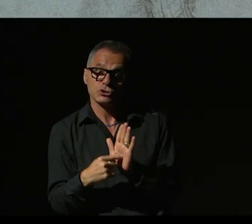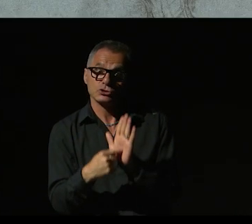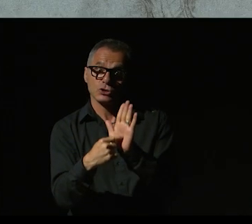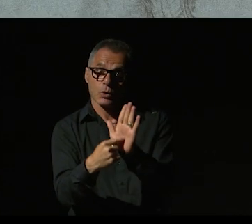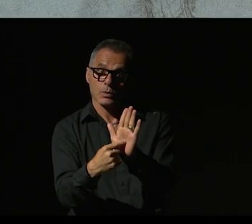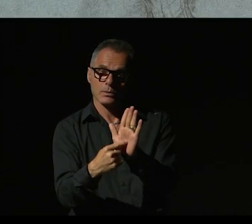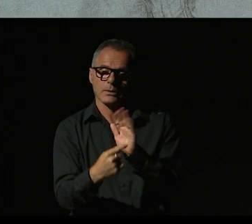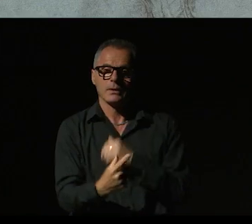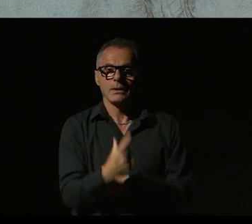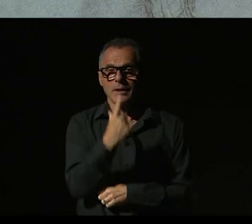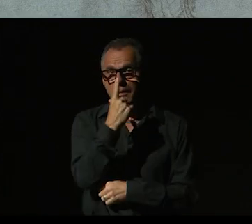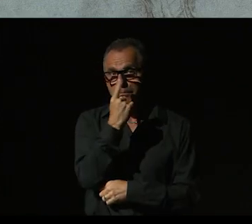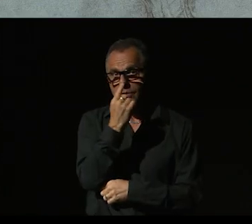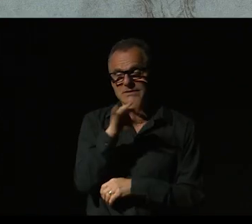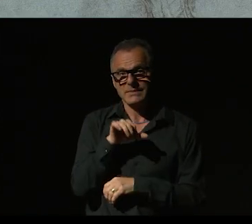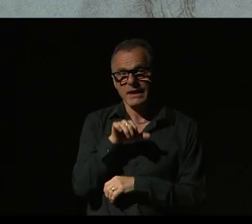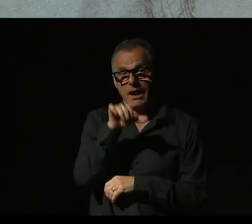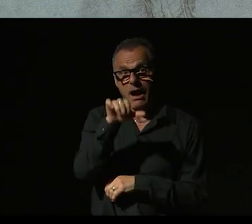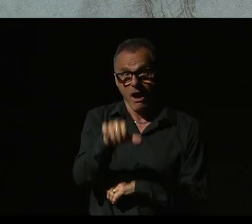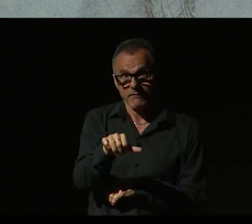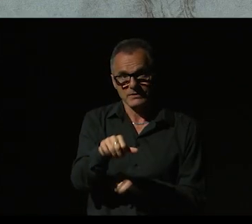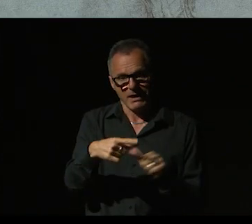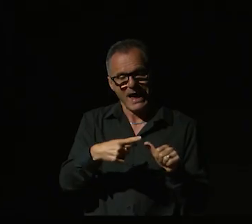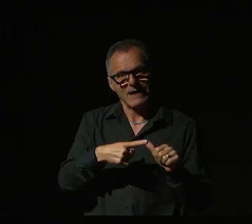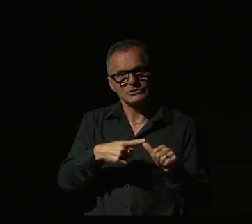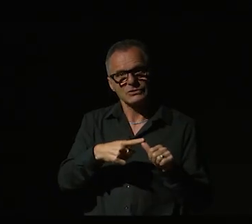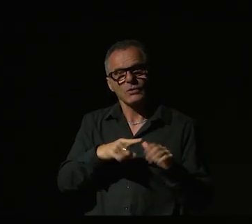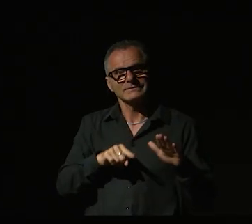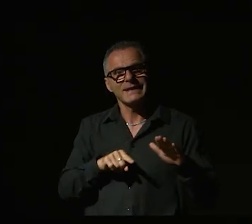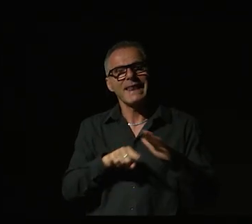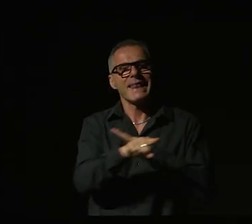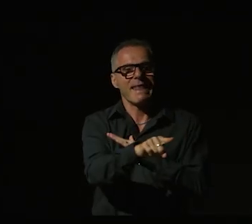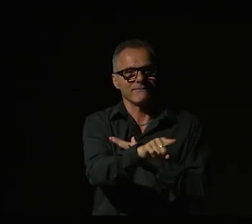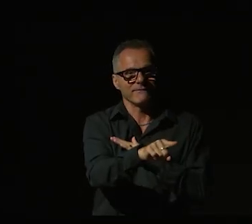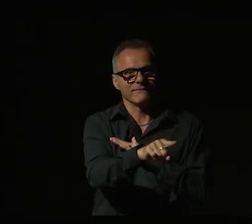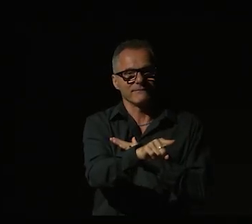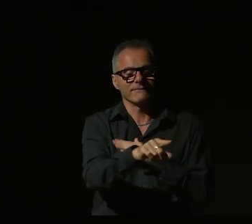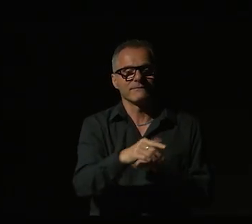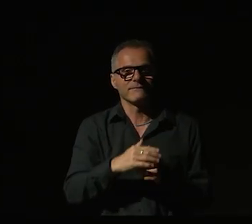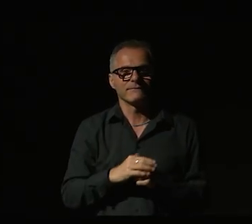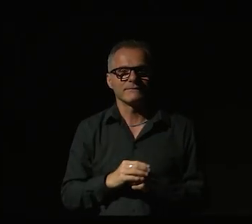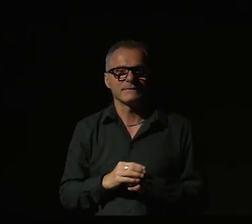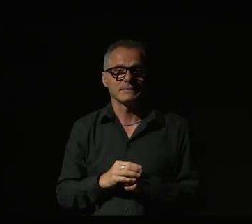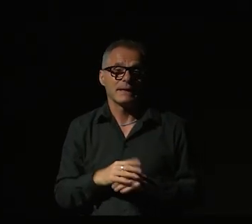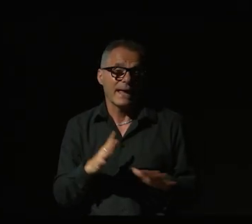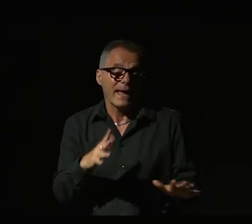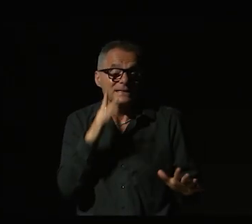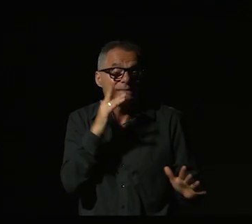possibly after again Agostino had left Rome, but we just as speculation at this point.